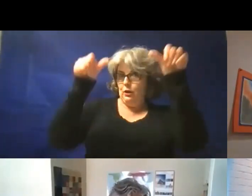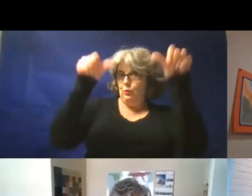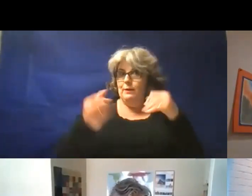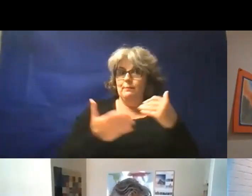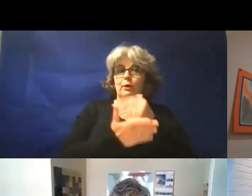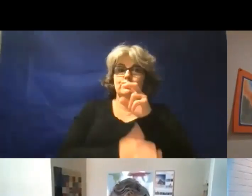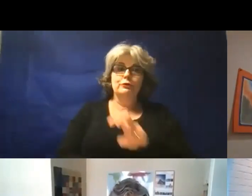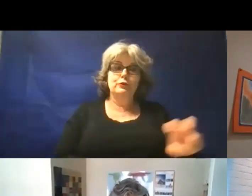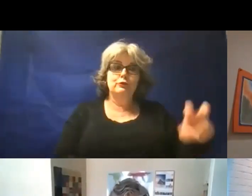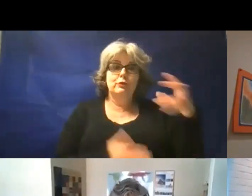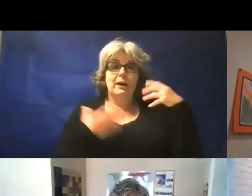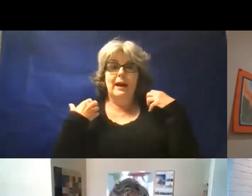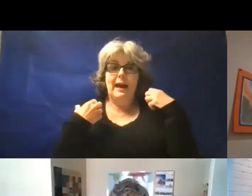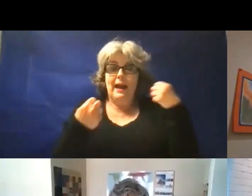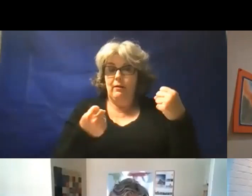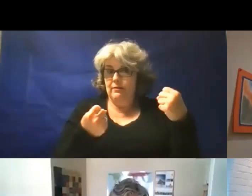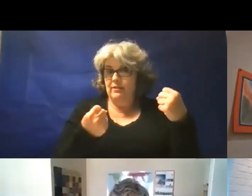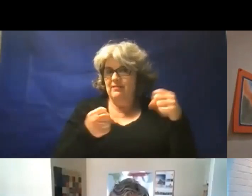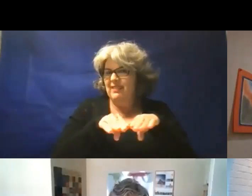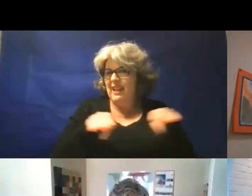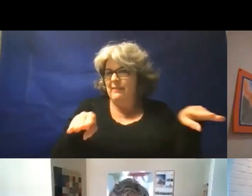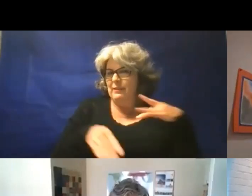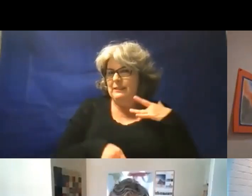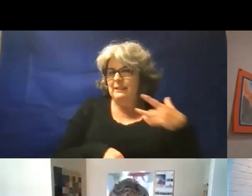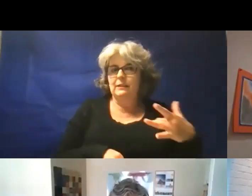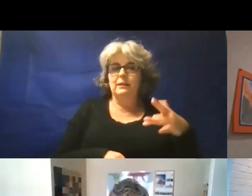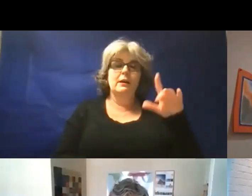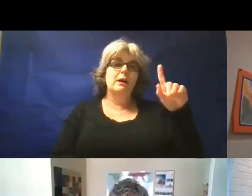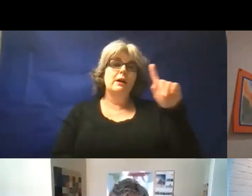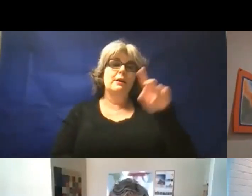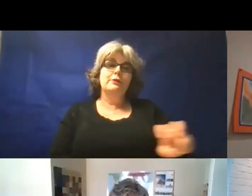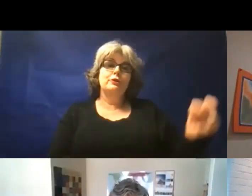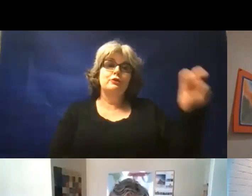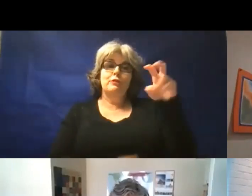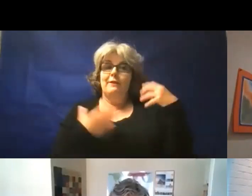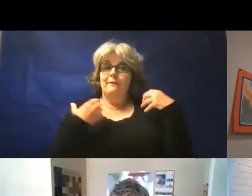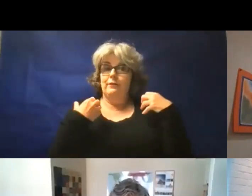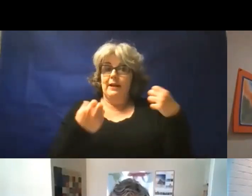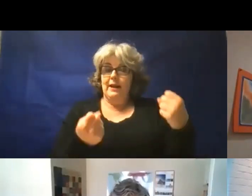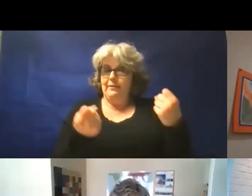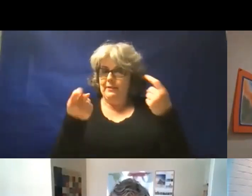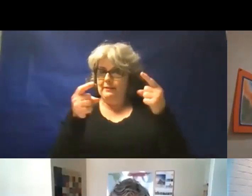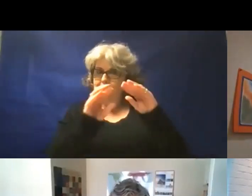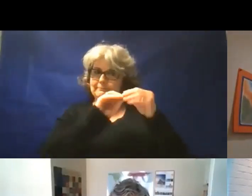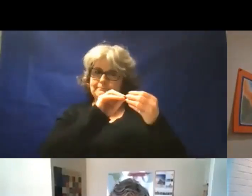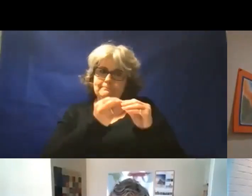health notice levels we look at the travel health note the incidence rate or the case counts and the